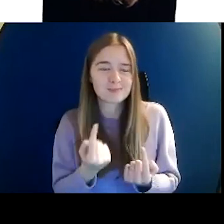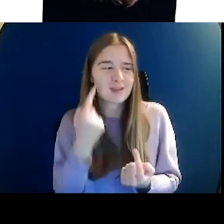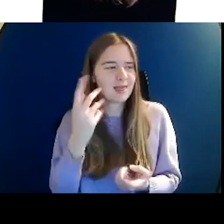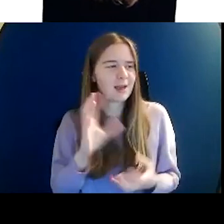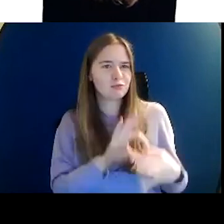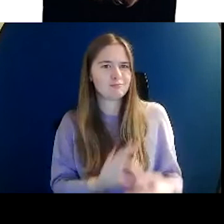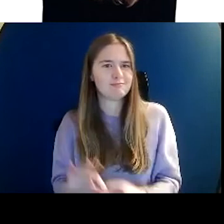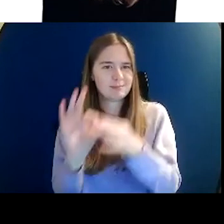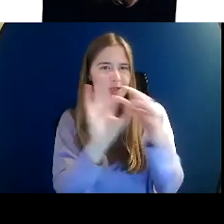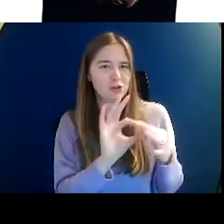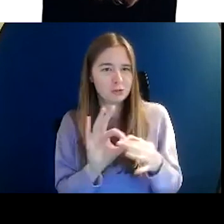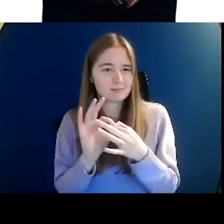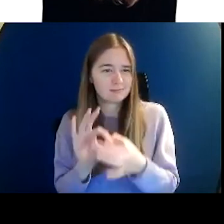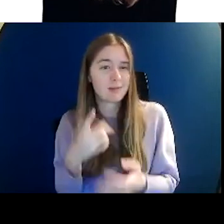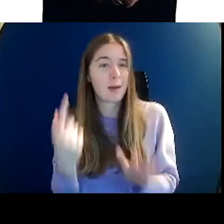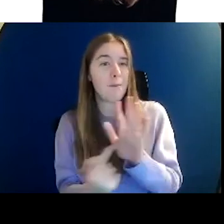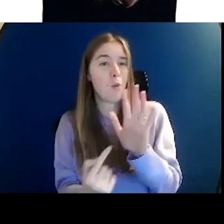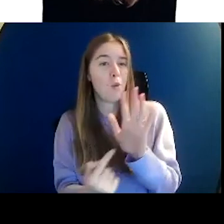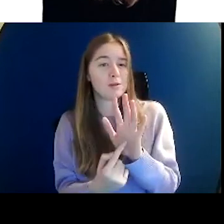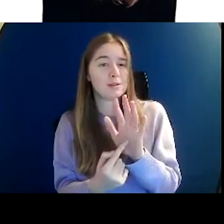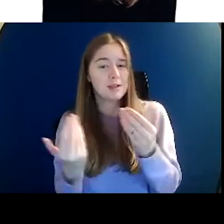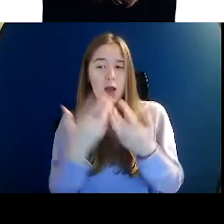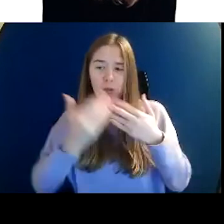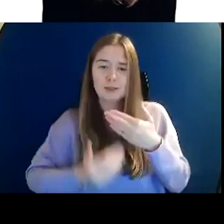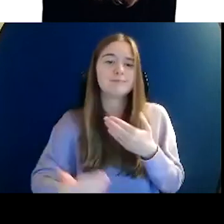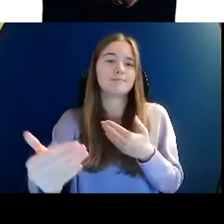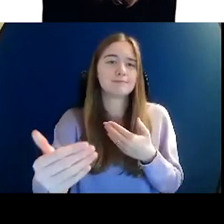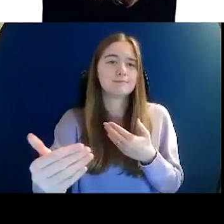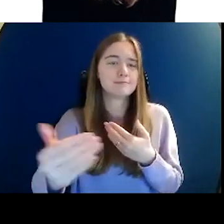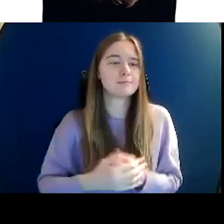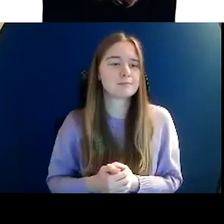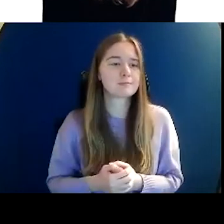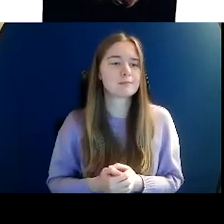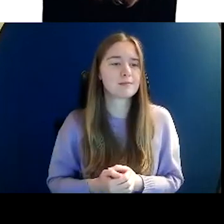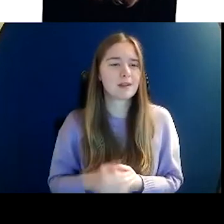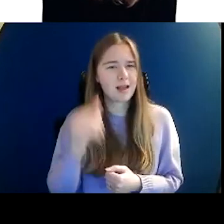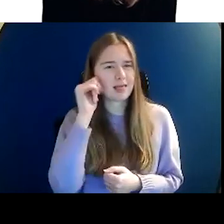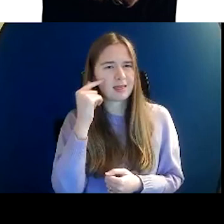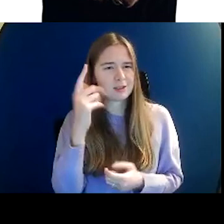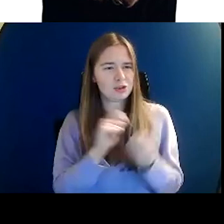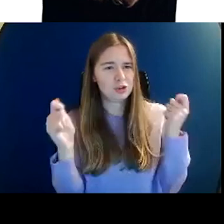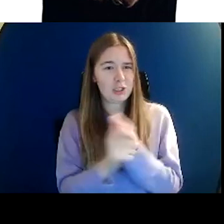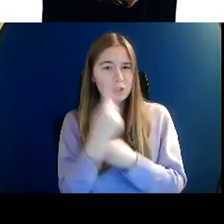is really important as we move forward, because I think we can make change and we can make change really, really quickly.